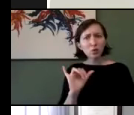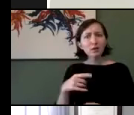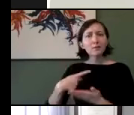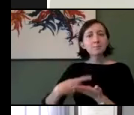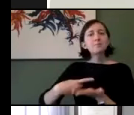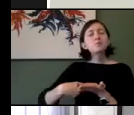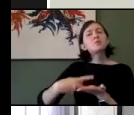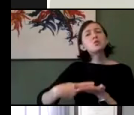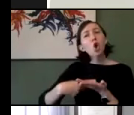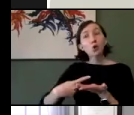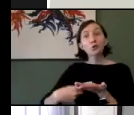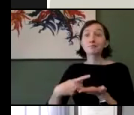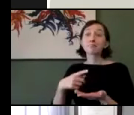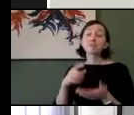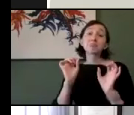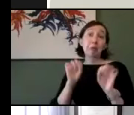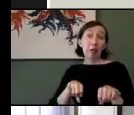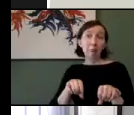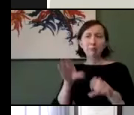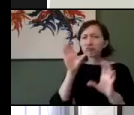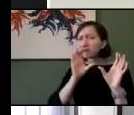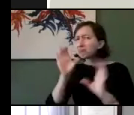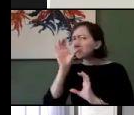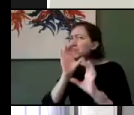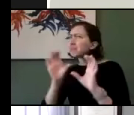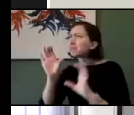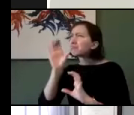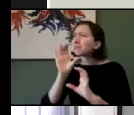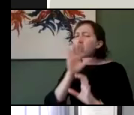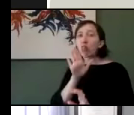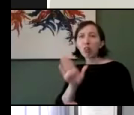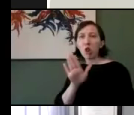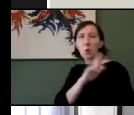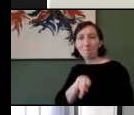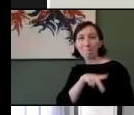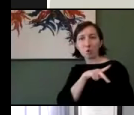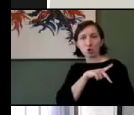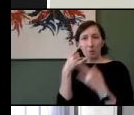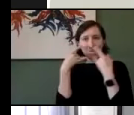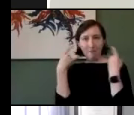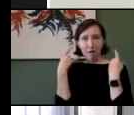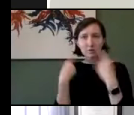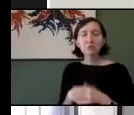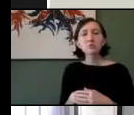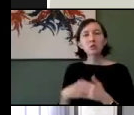So it could be locating the personal mask, differentiating their mask from others in the household